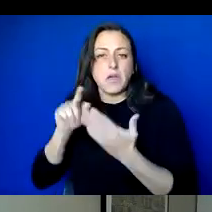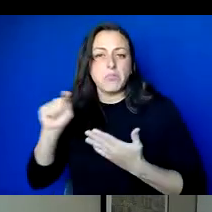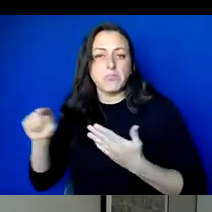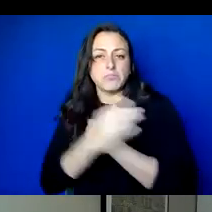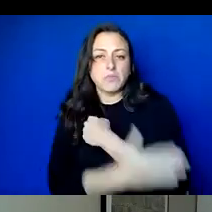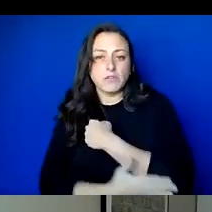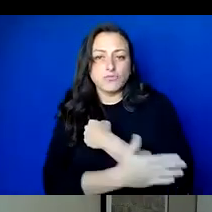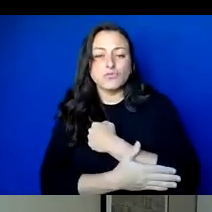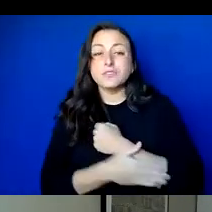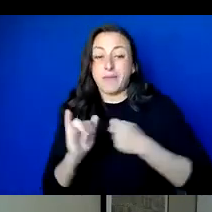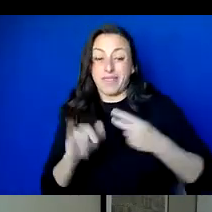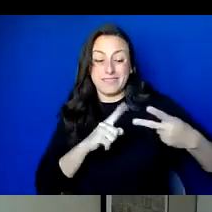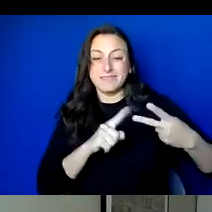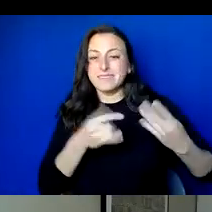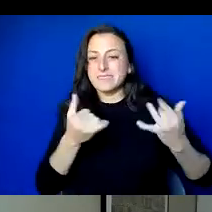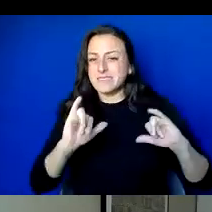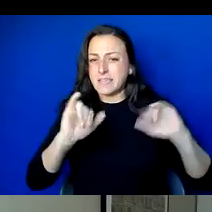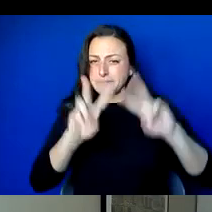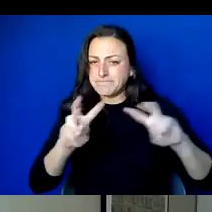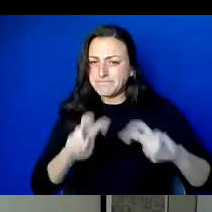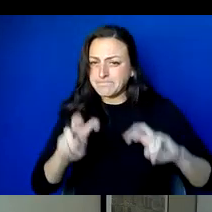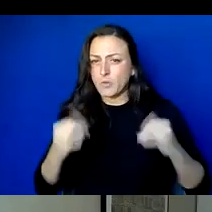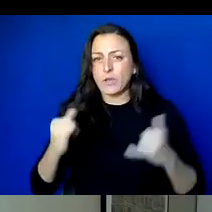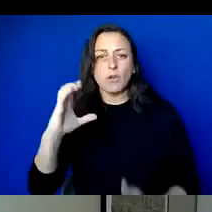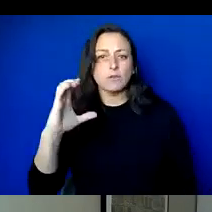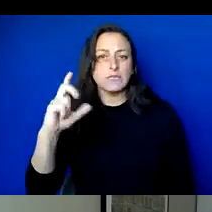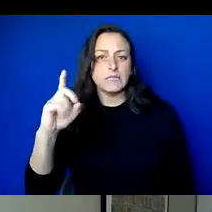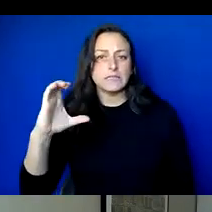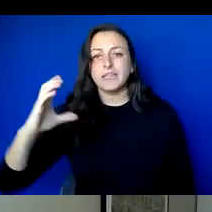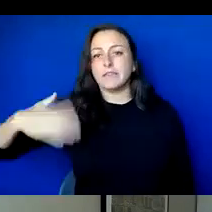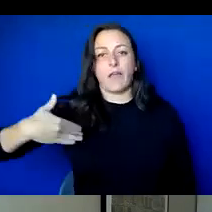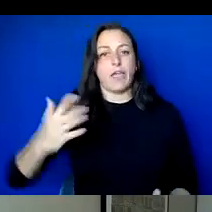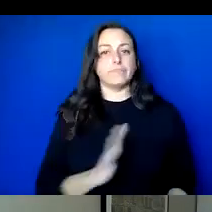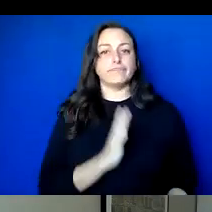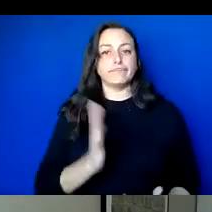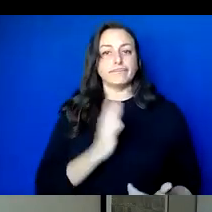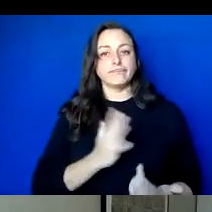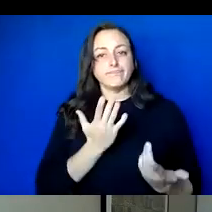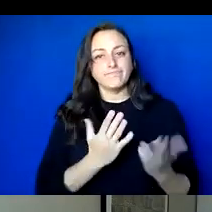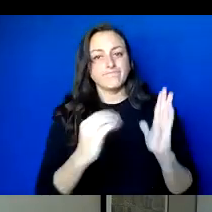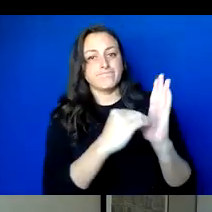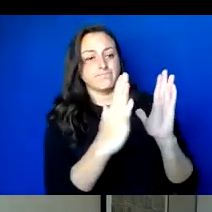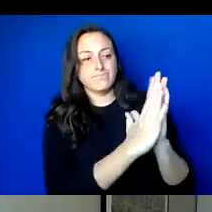investigation. CDC is actually not yet listing it in their count of variants on their website,